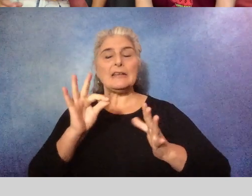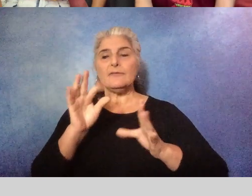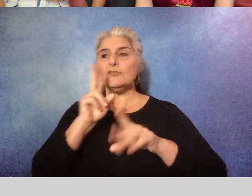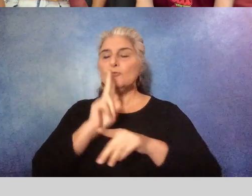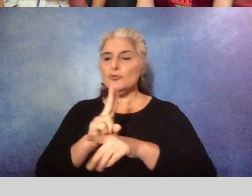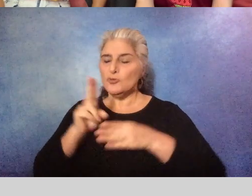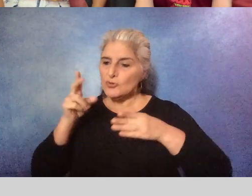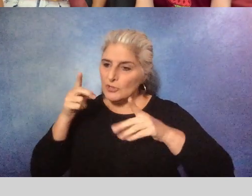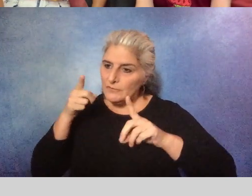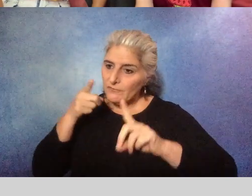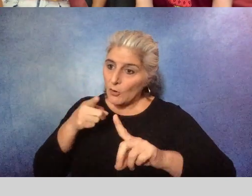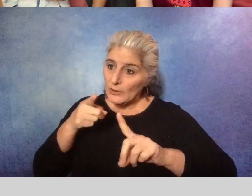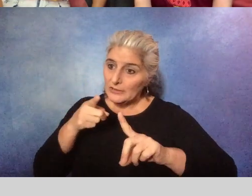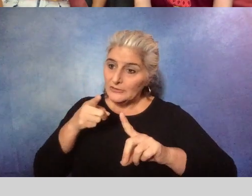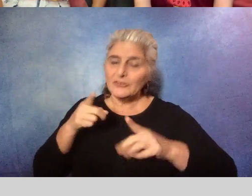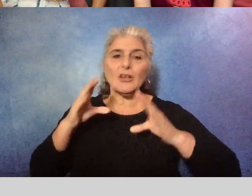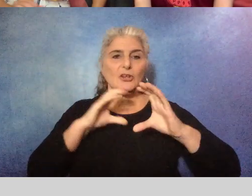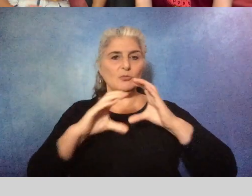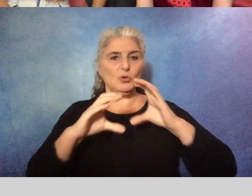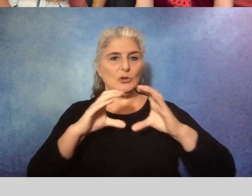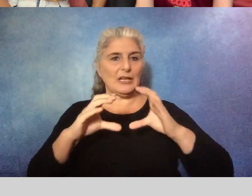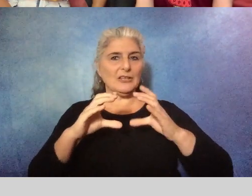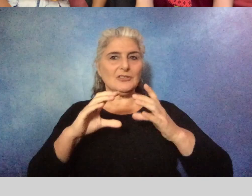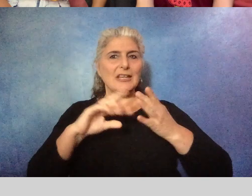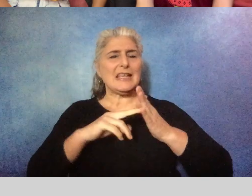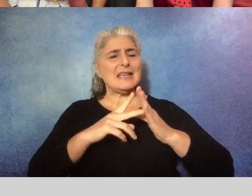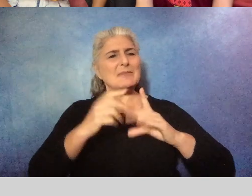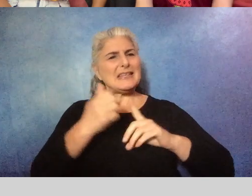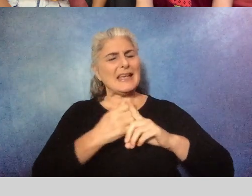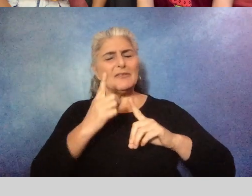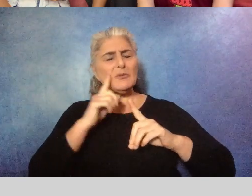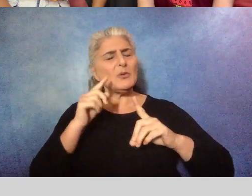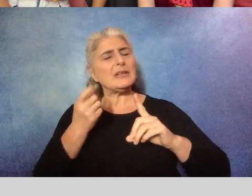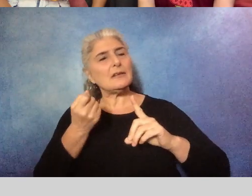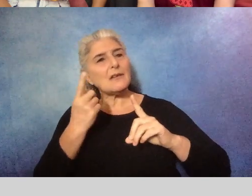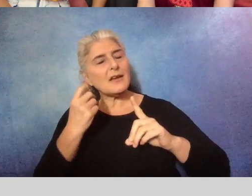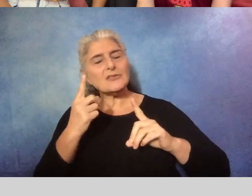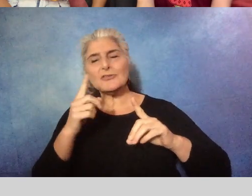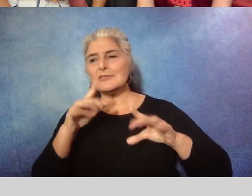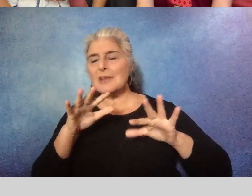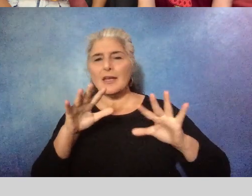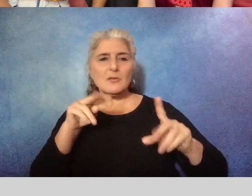And this way, everyone can have perspective and understands it lays and struggles to come